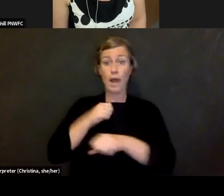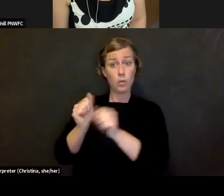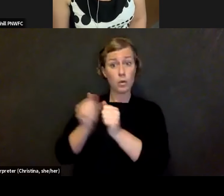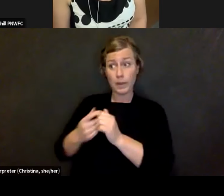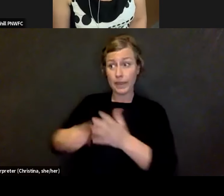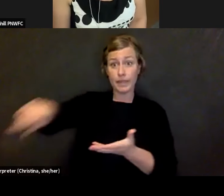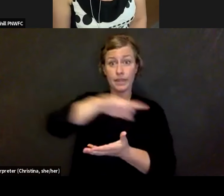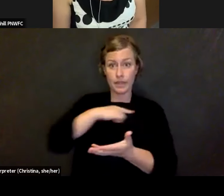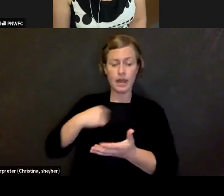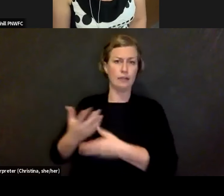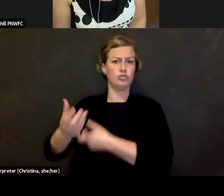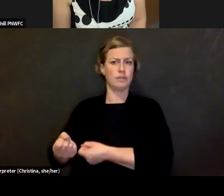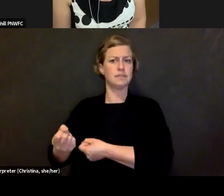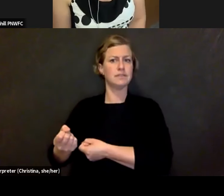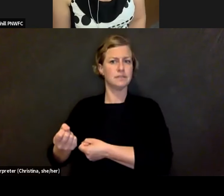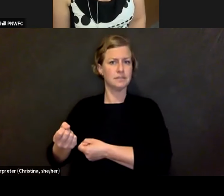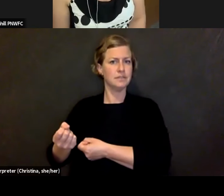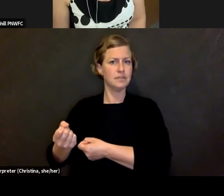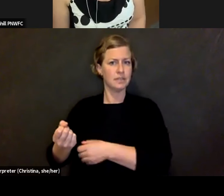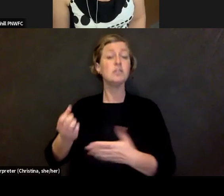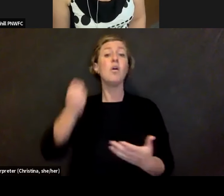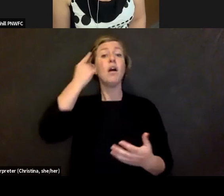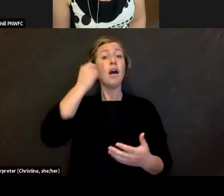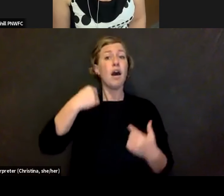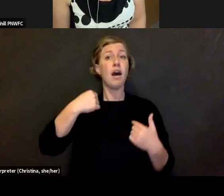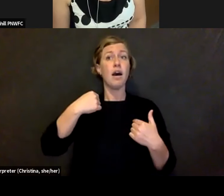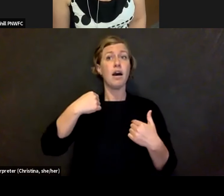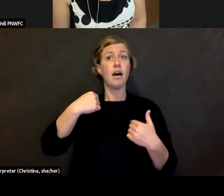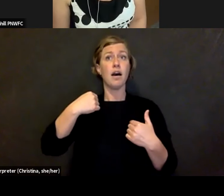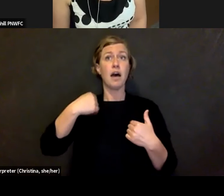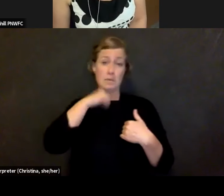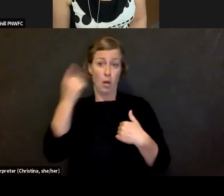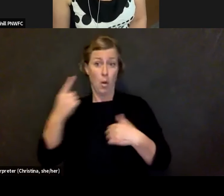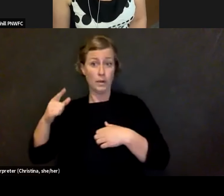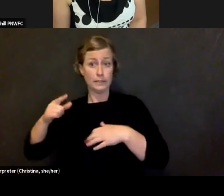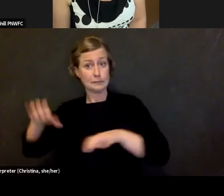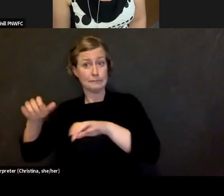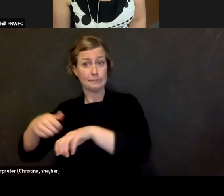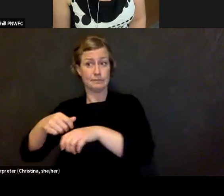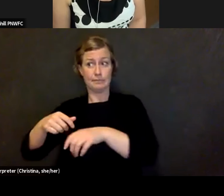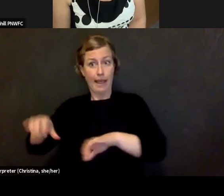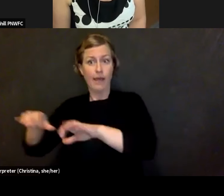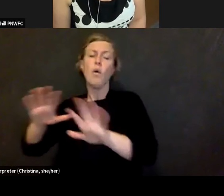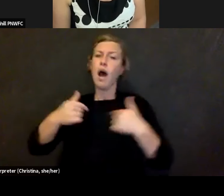keep that ball rolling is I trust the people that I surround myself with. I'm not always